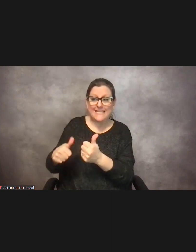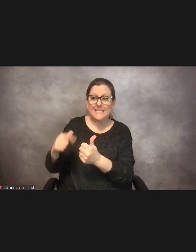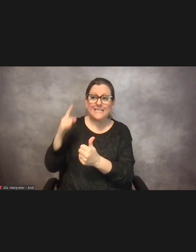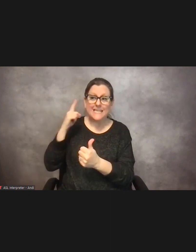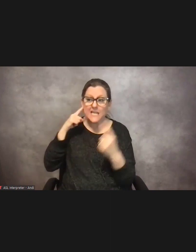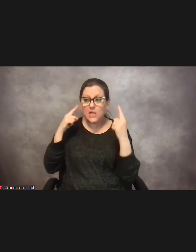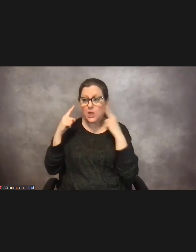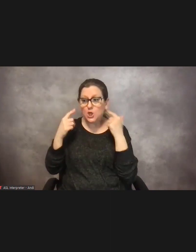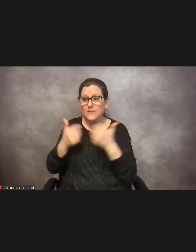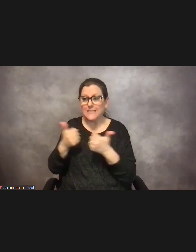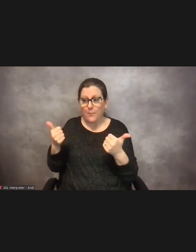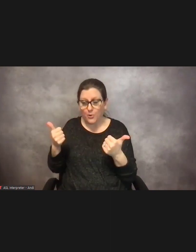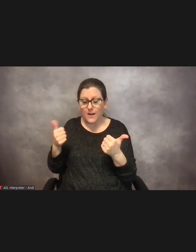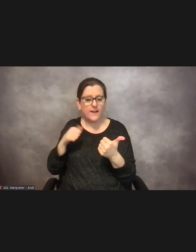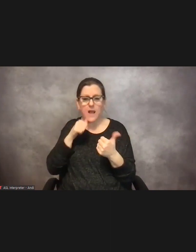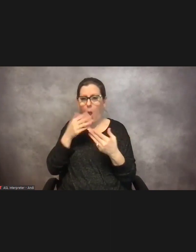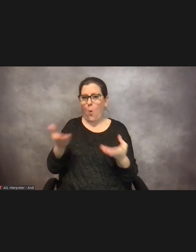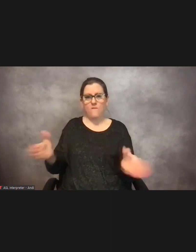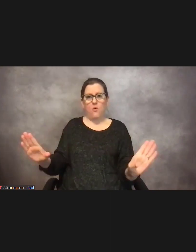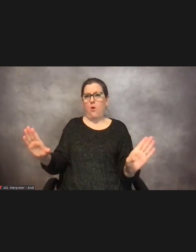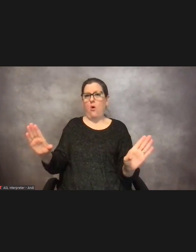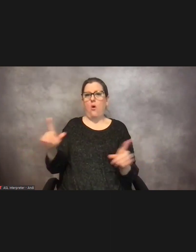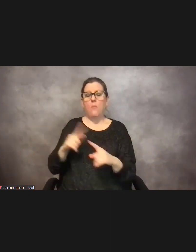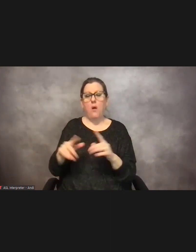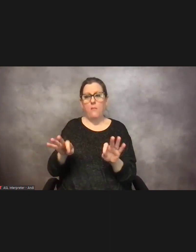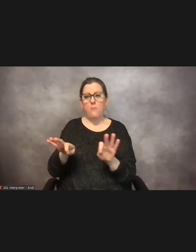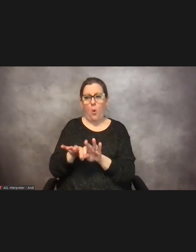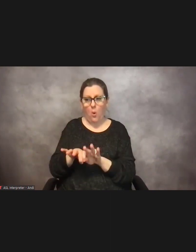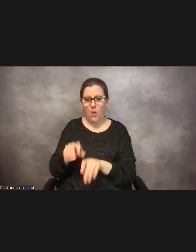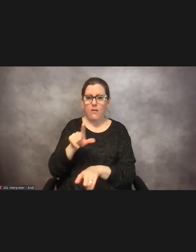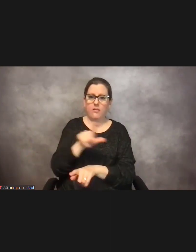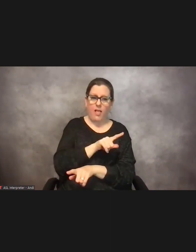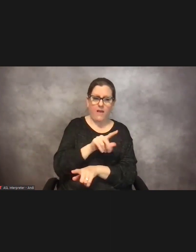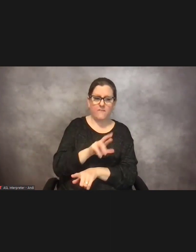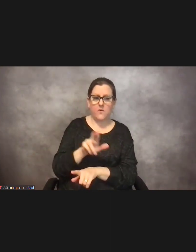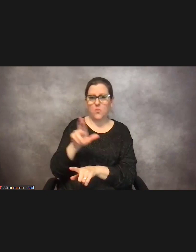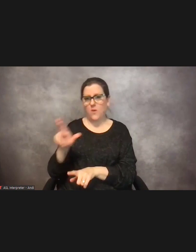and the results on each ear, not just an overall, but a left result